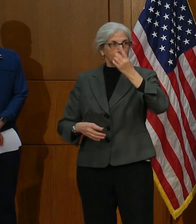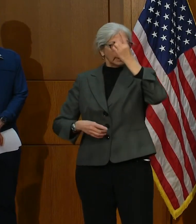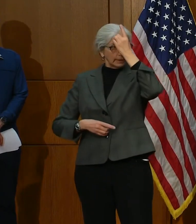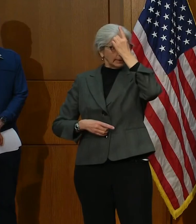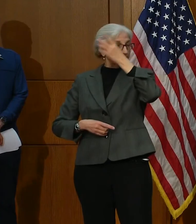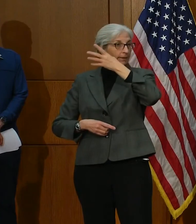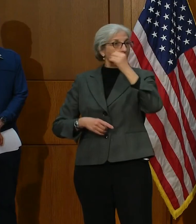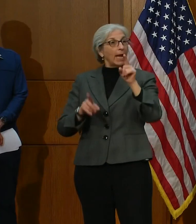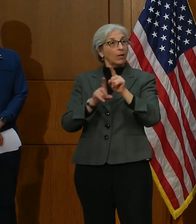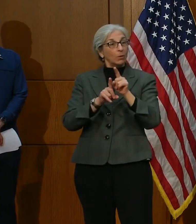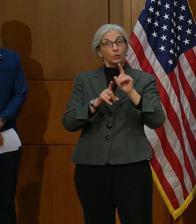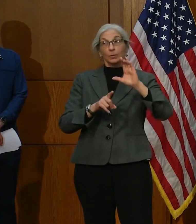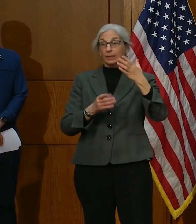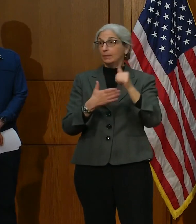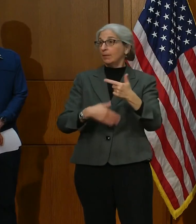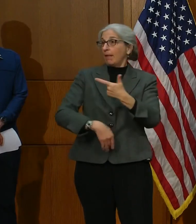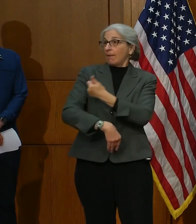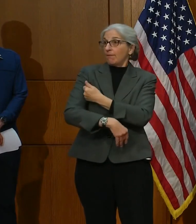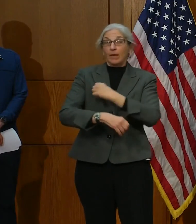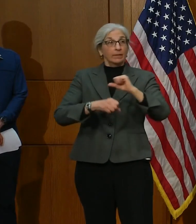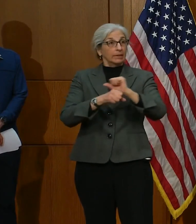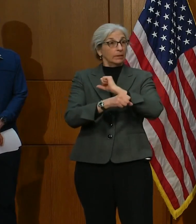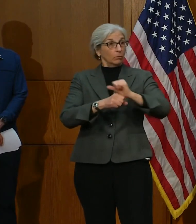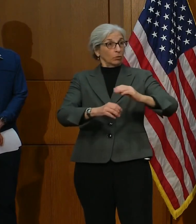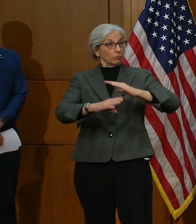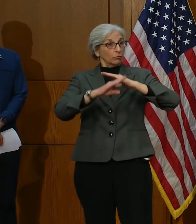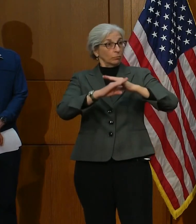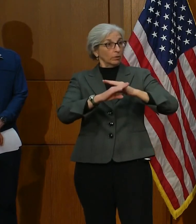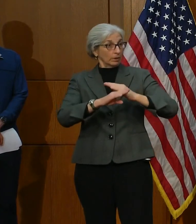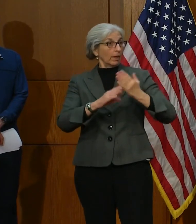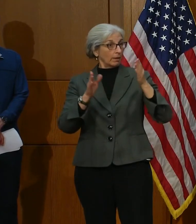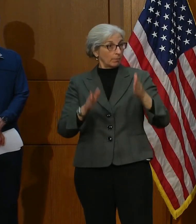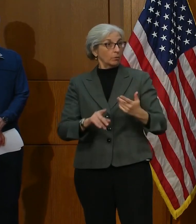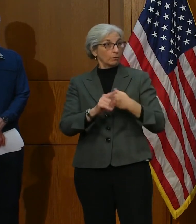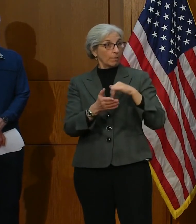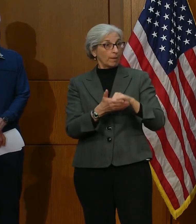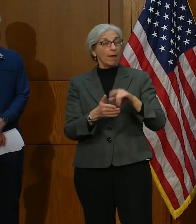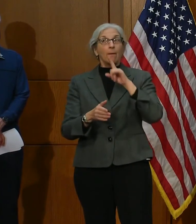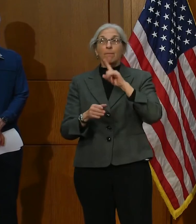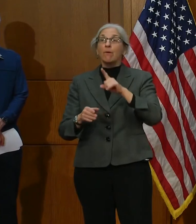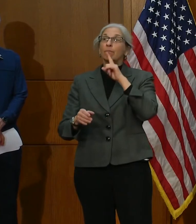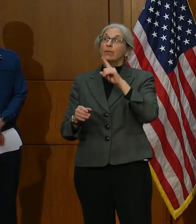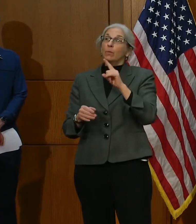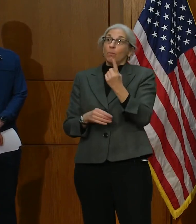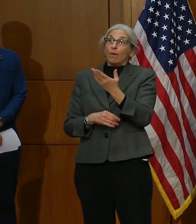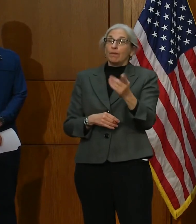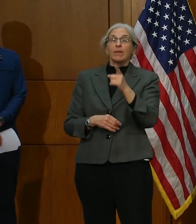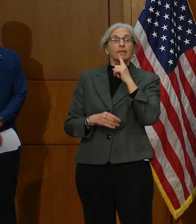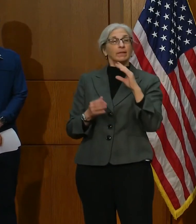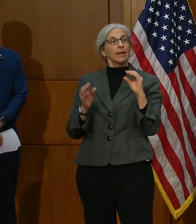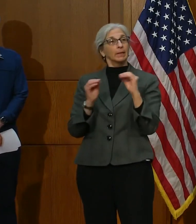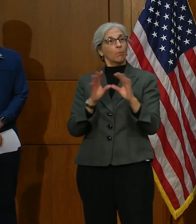THAN THE ORIGINAL STRAIN OF COVID AND THAT THEY APPEAR TO BE PROTECTED BY OUR VACCINE.